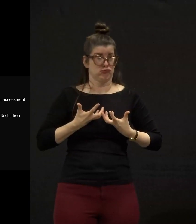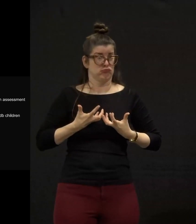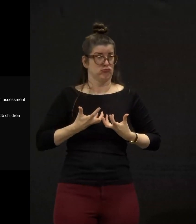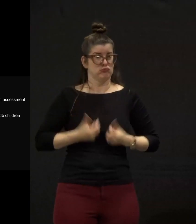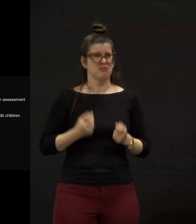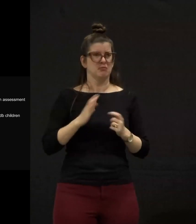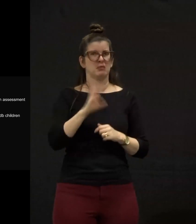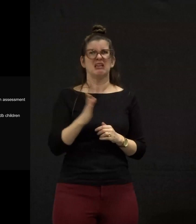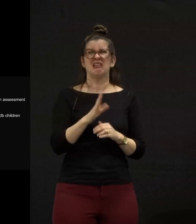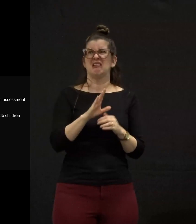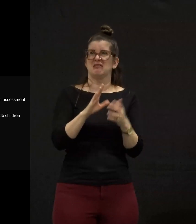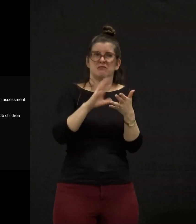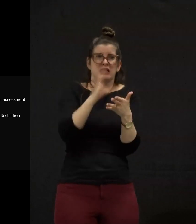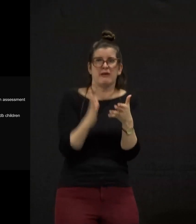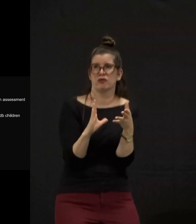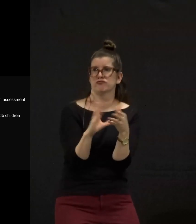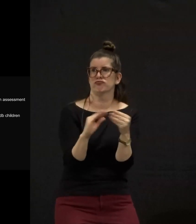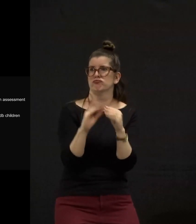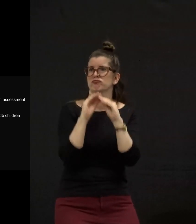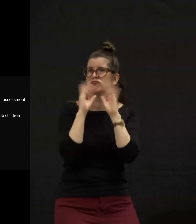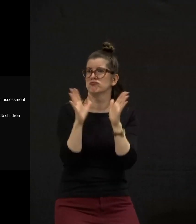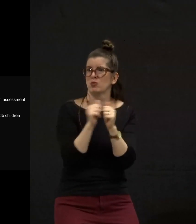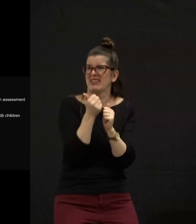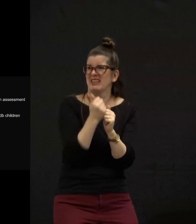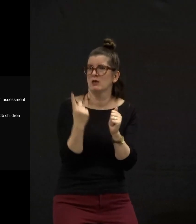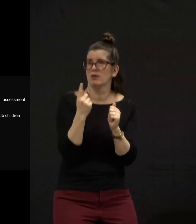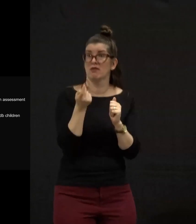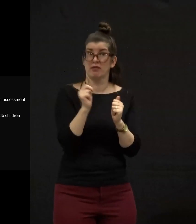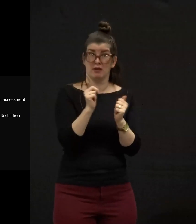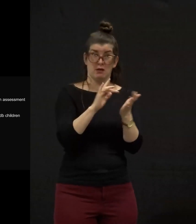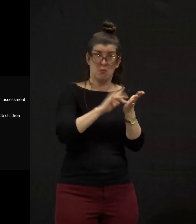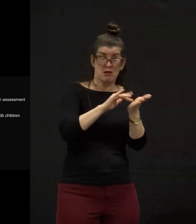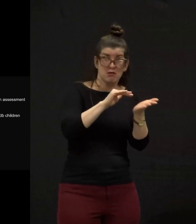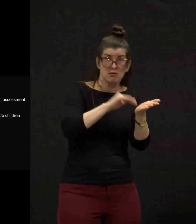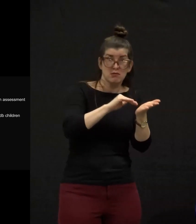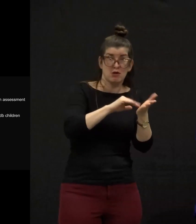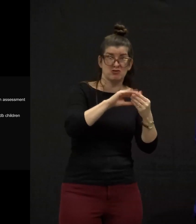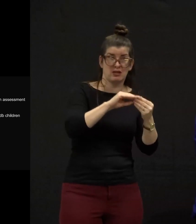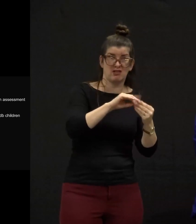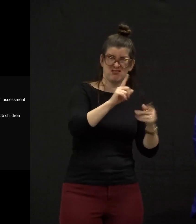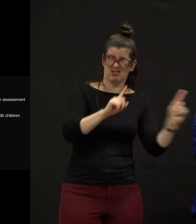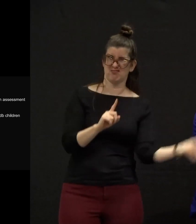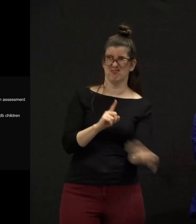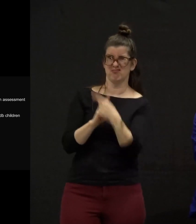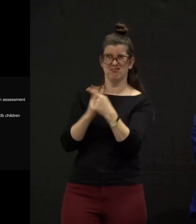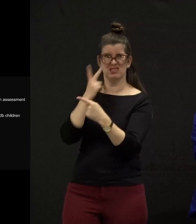with anybody. And then they had a medical doctor say, "We need you to go see a psychologist."